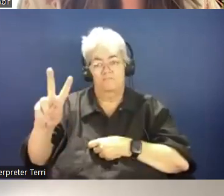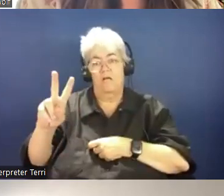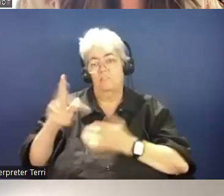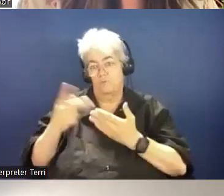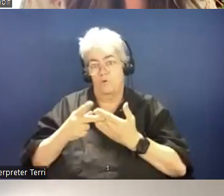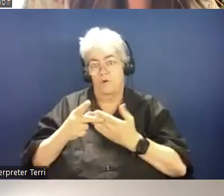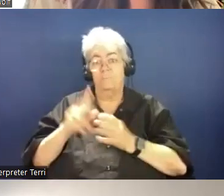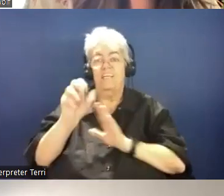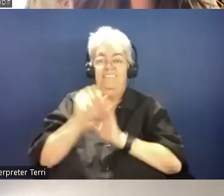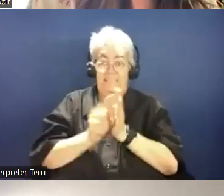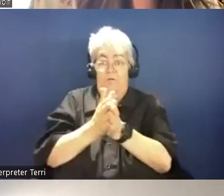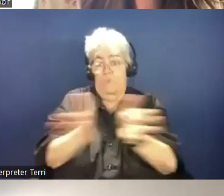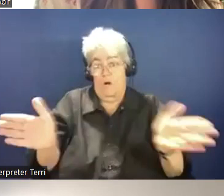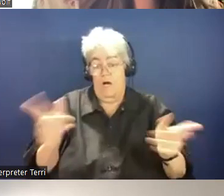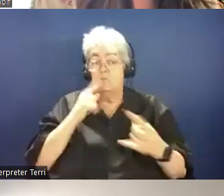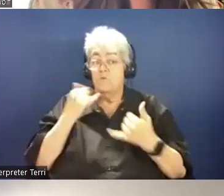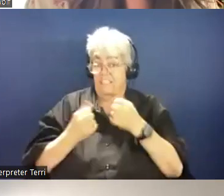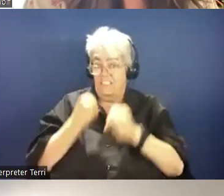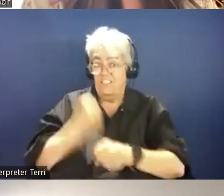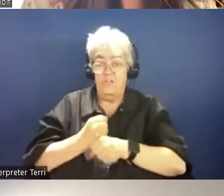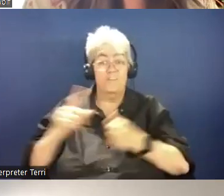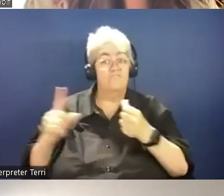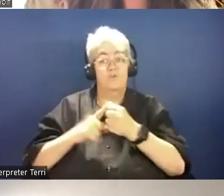So this year we were successful in getting our first general fund dollars